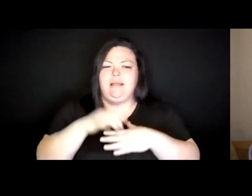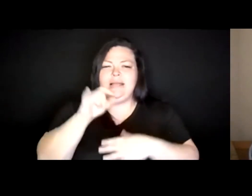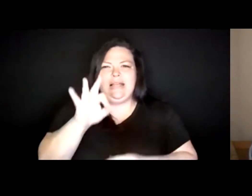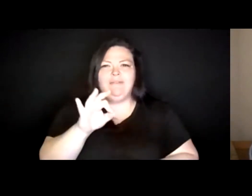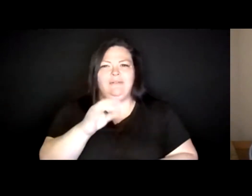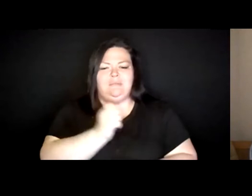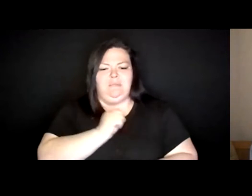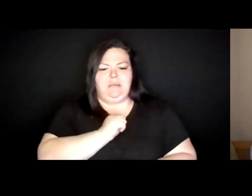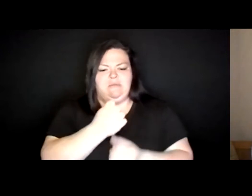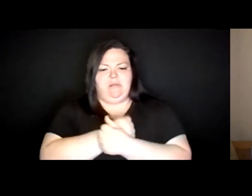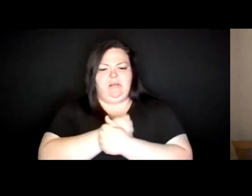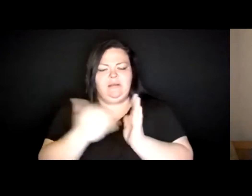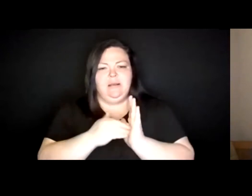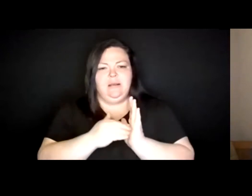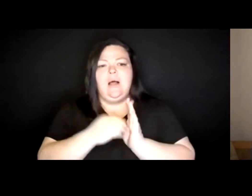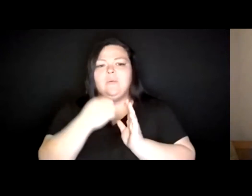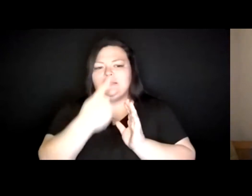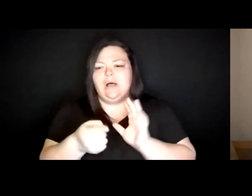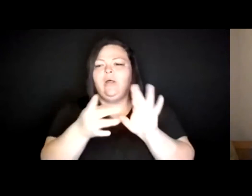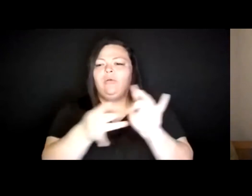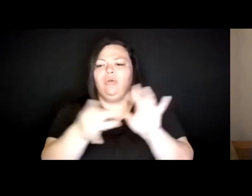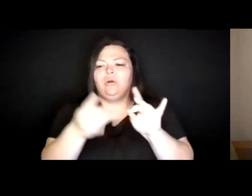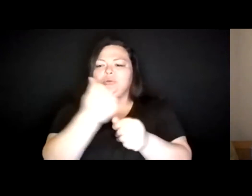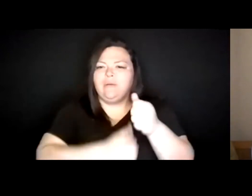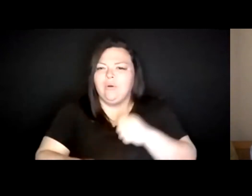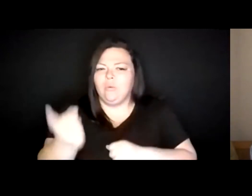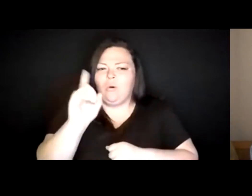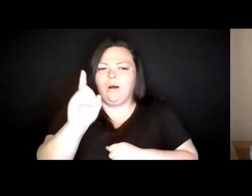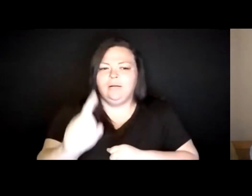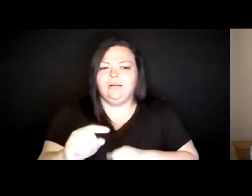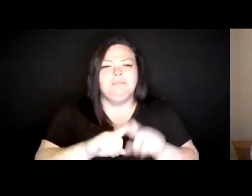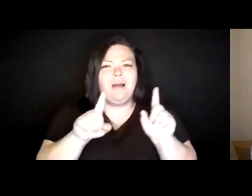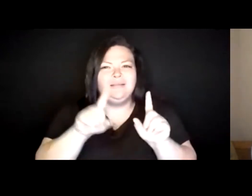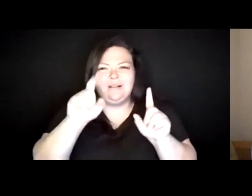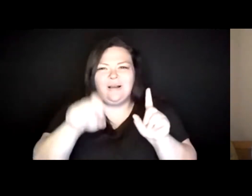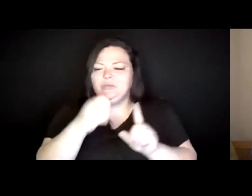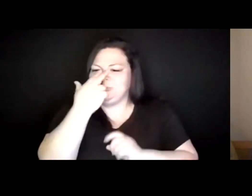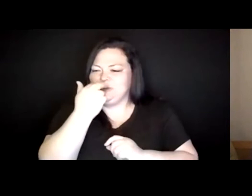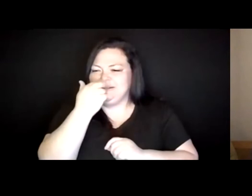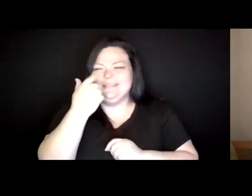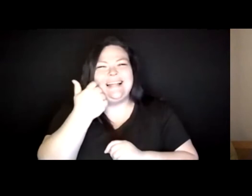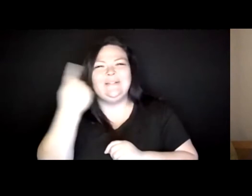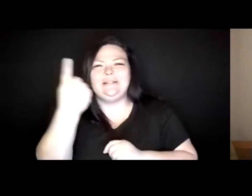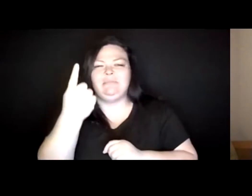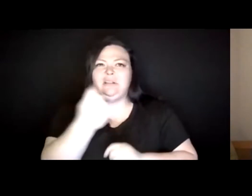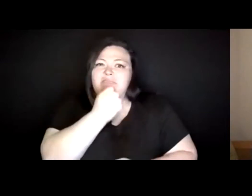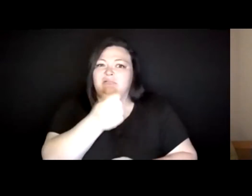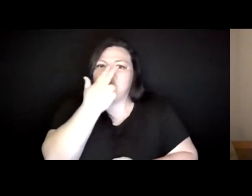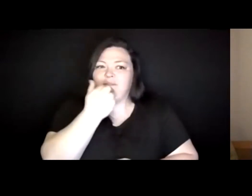I’ll tell this bit to everyone/ who cannot help but laugh/ at something so unfunny. In those//